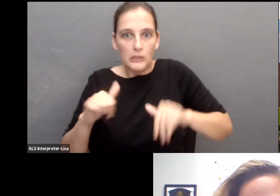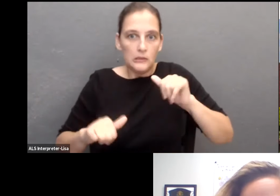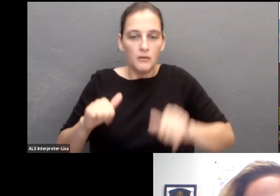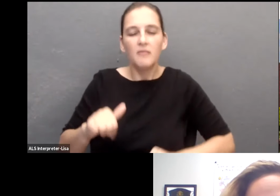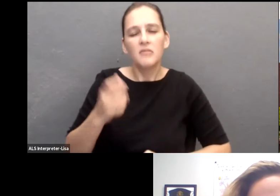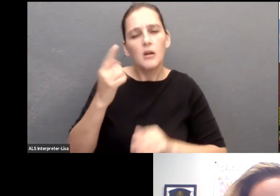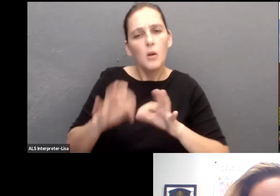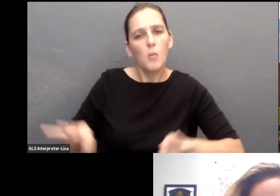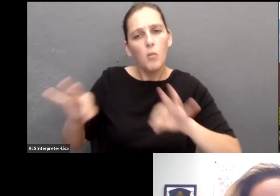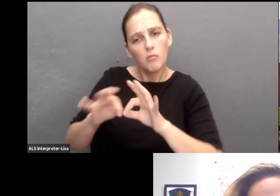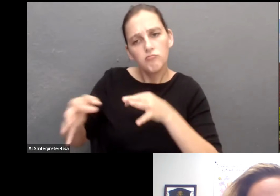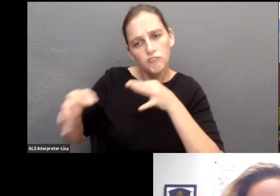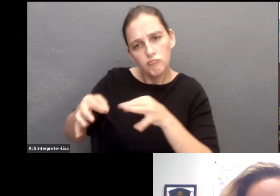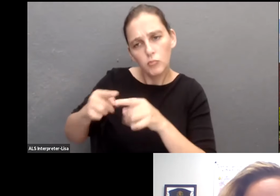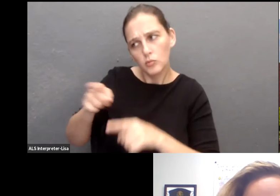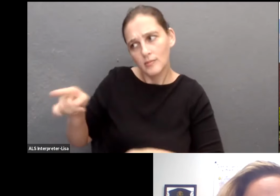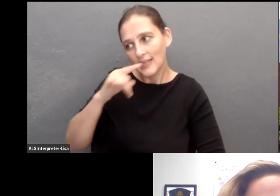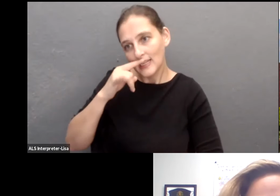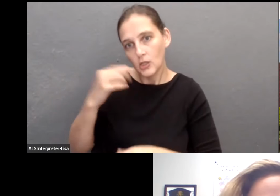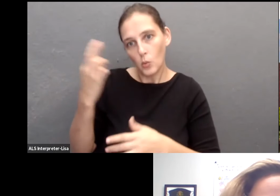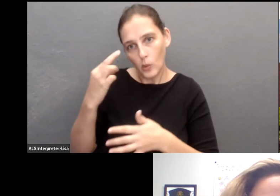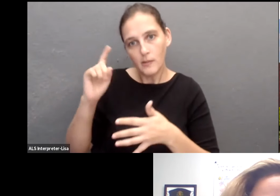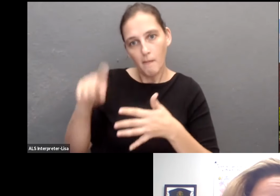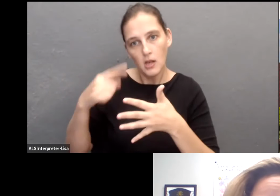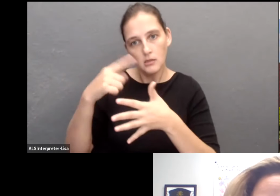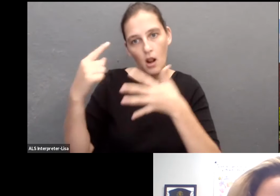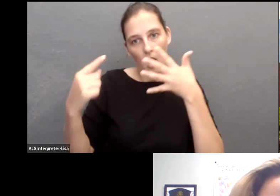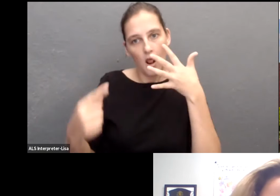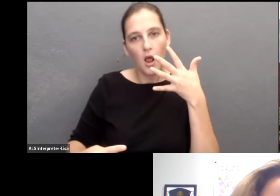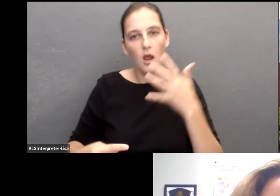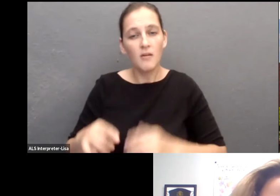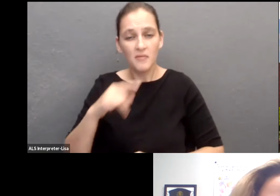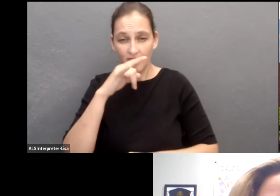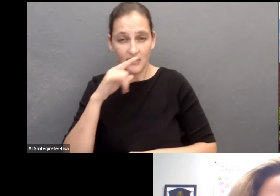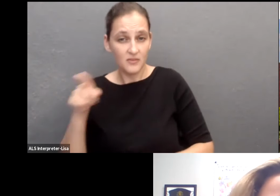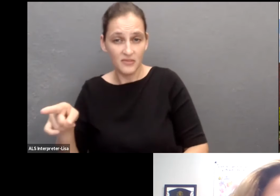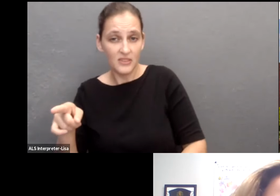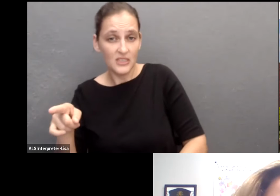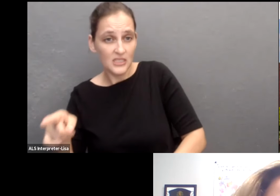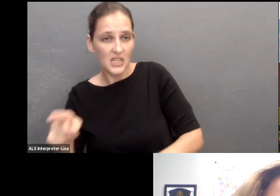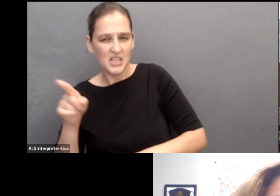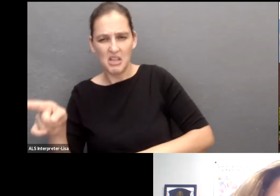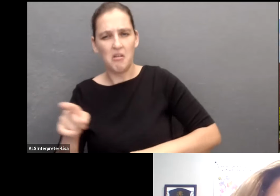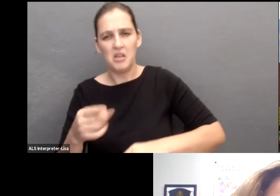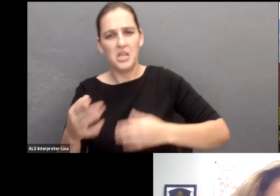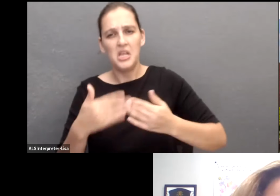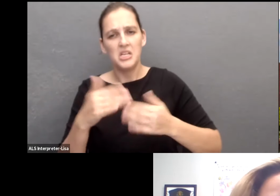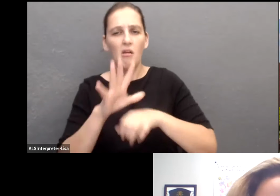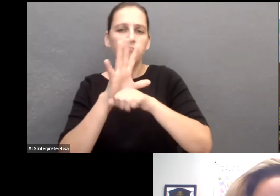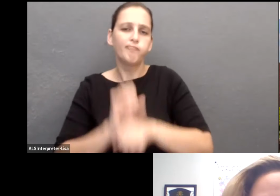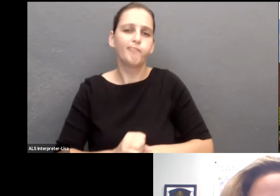asking them to do the things that they're doing, and I think the kids that honestly they adjusted to masks better than a lot of us adults have.